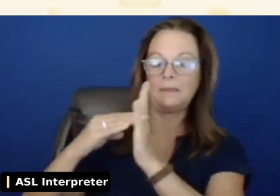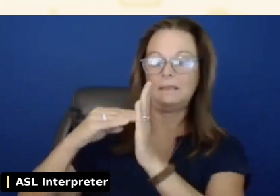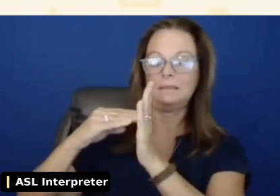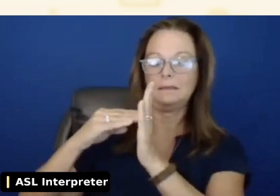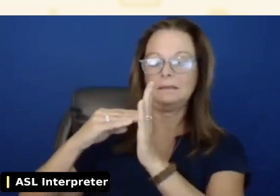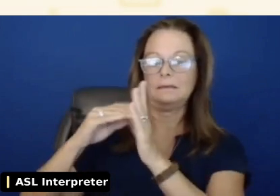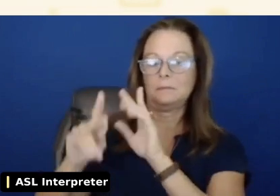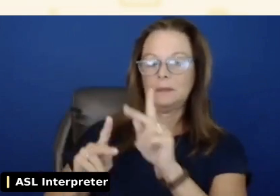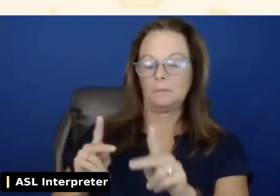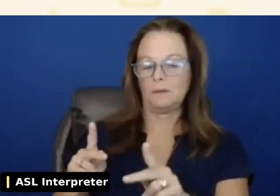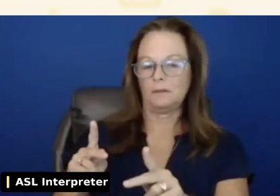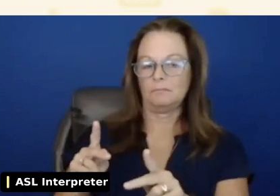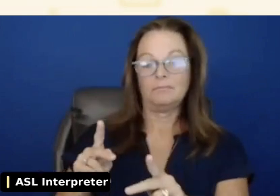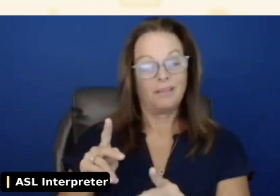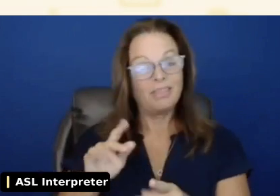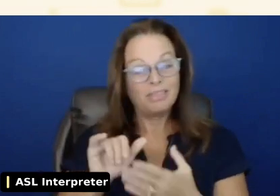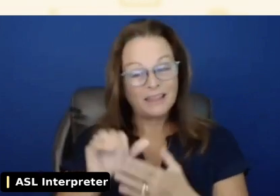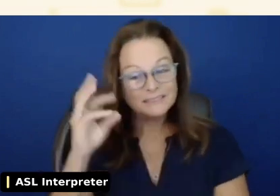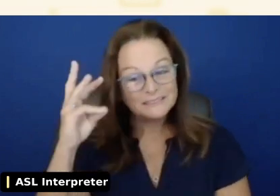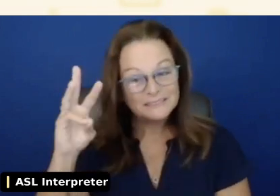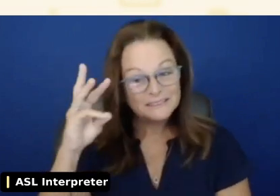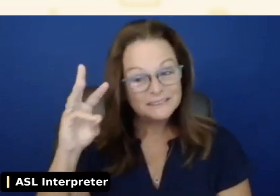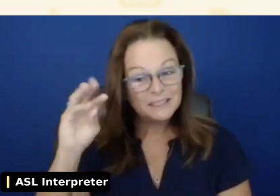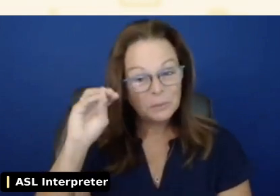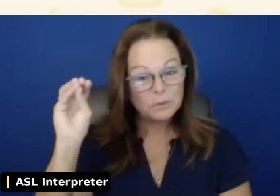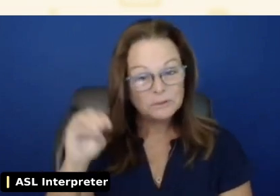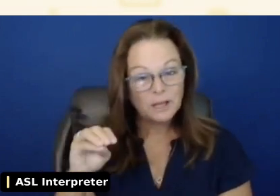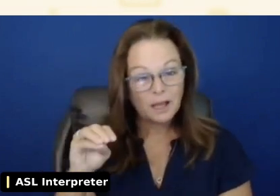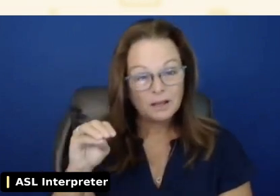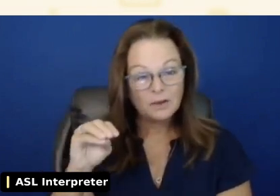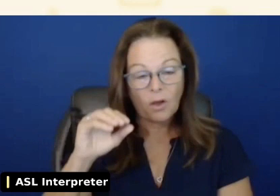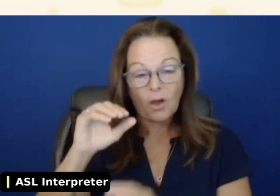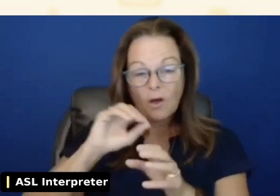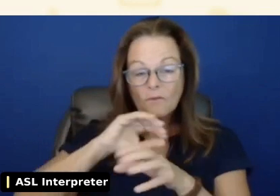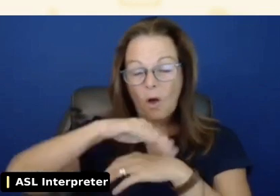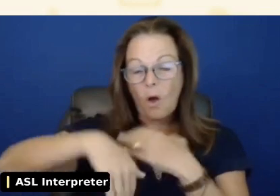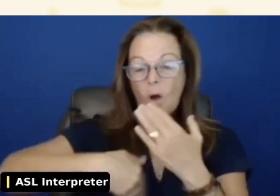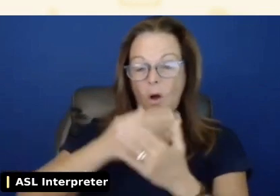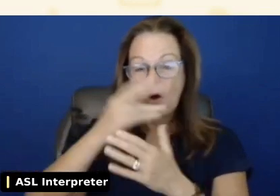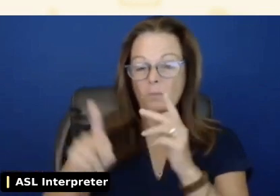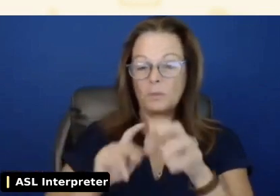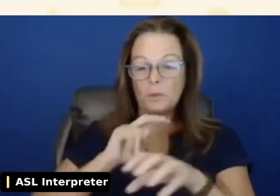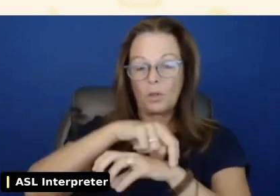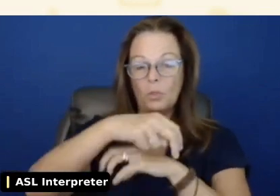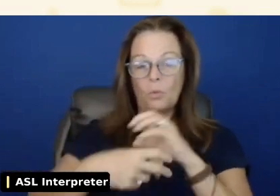about 16% of the global population, are living with a severe disability.